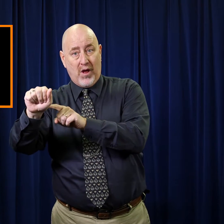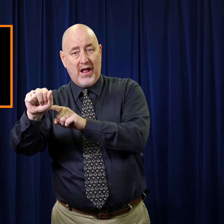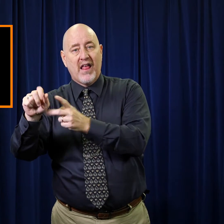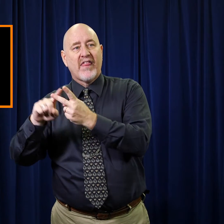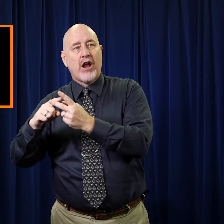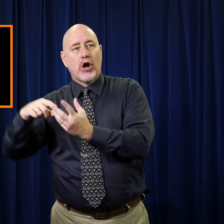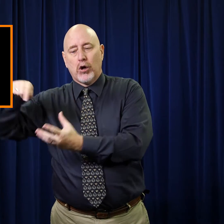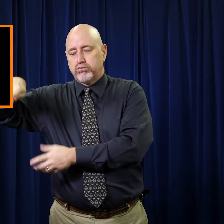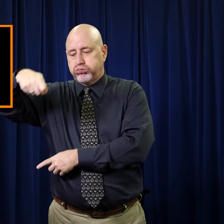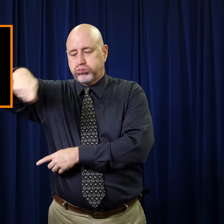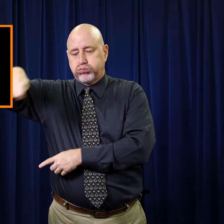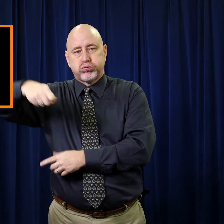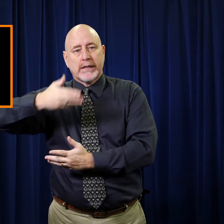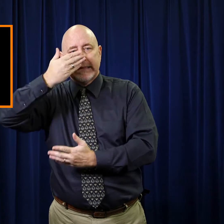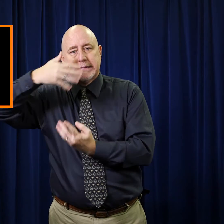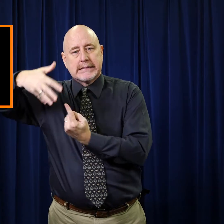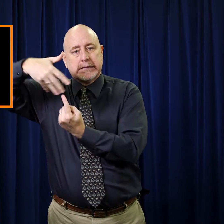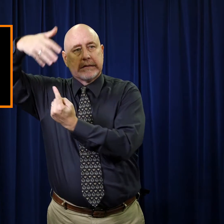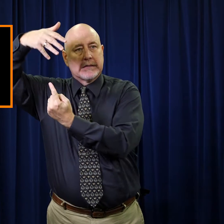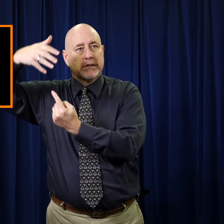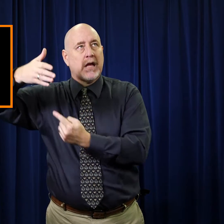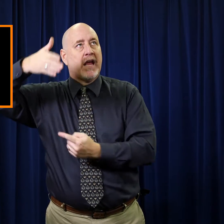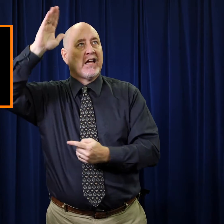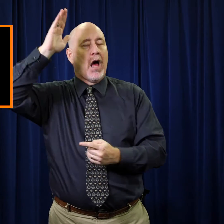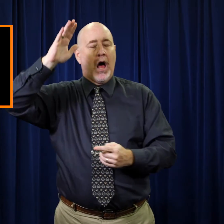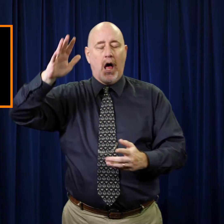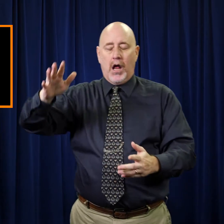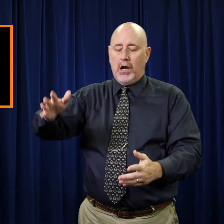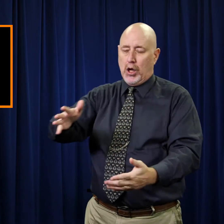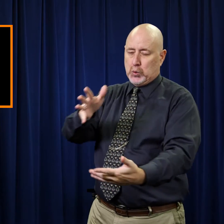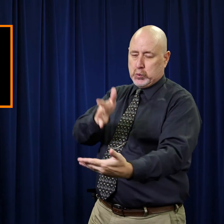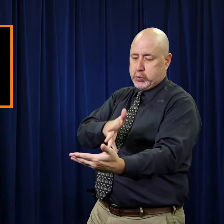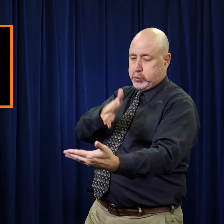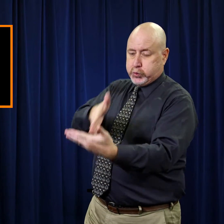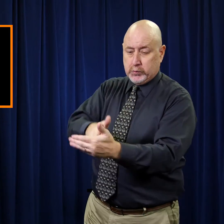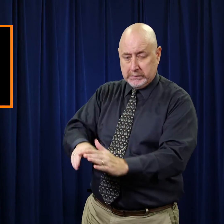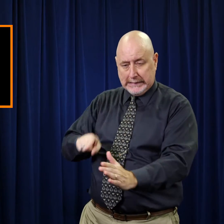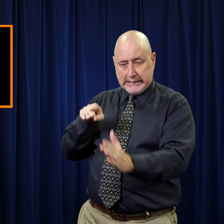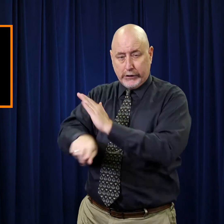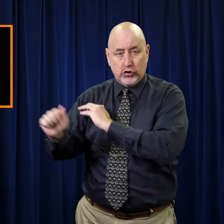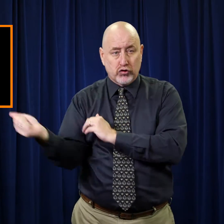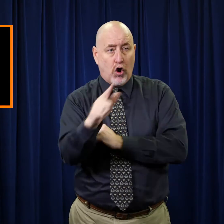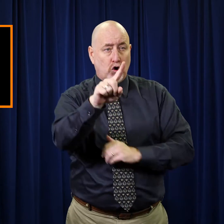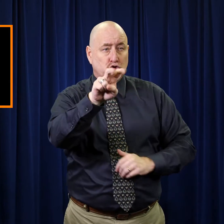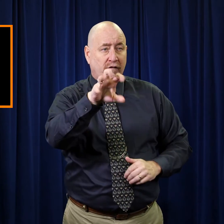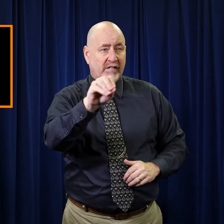bring their censors and their incense and God lashes out at them and kills all